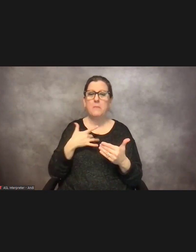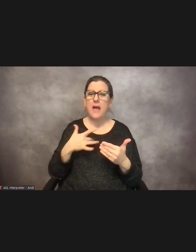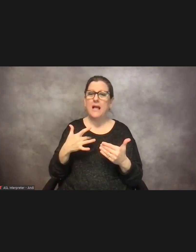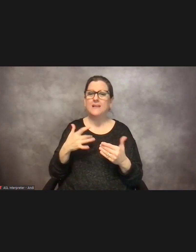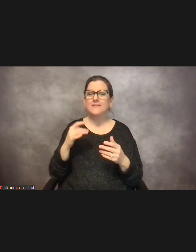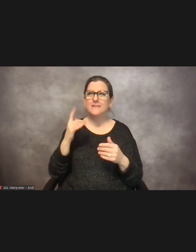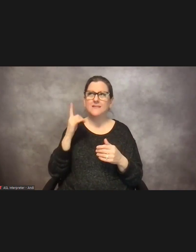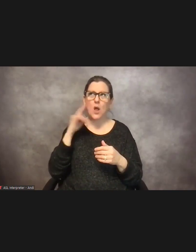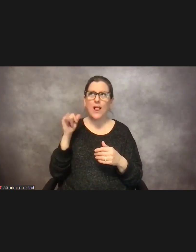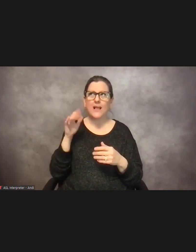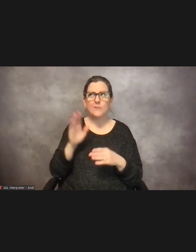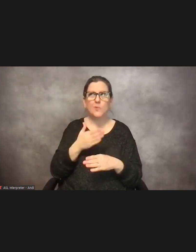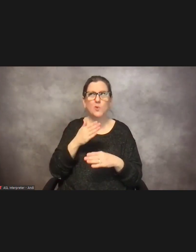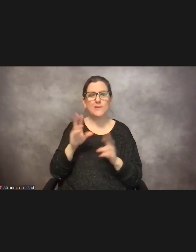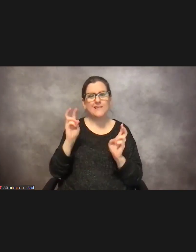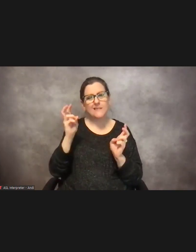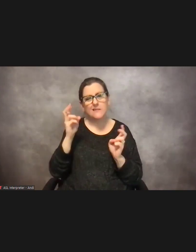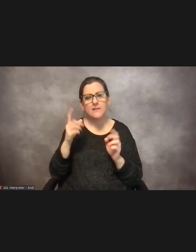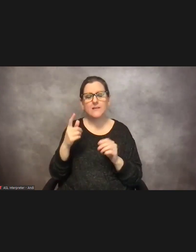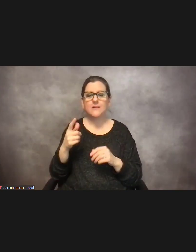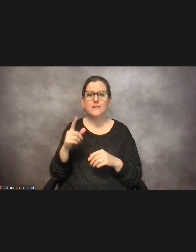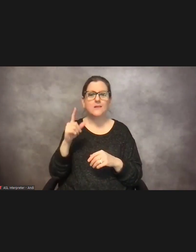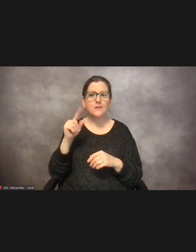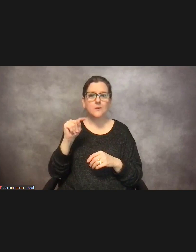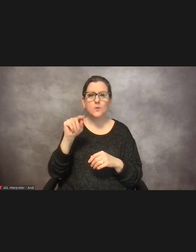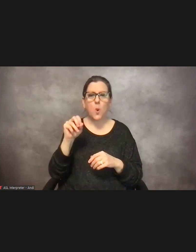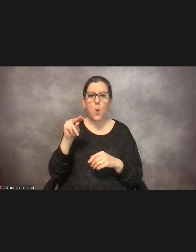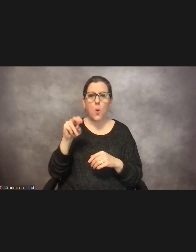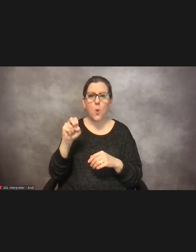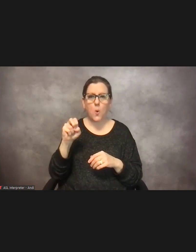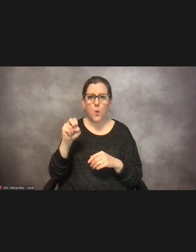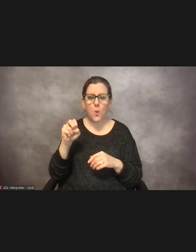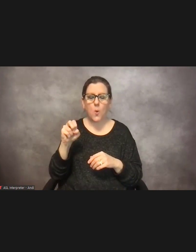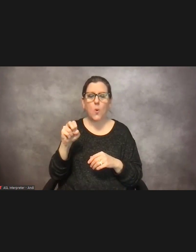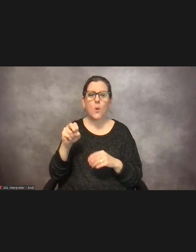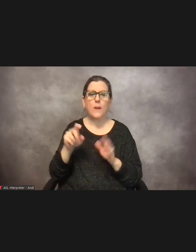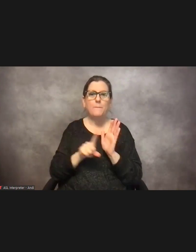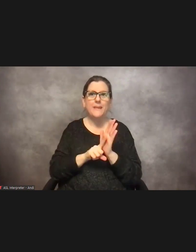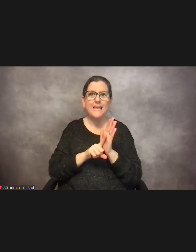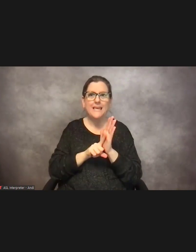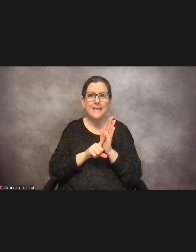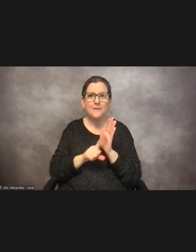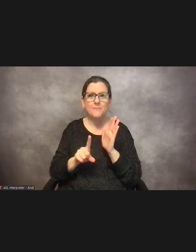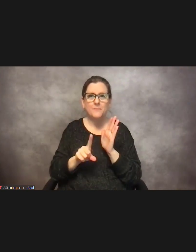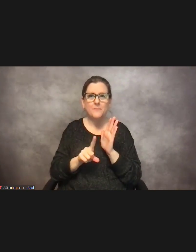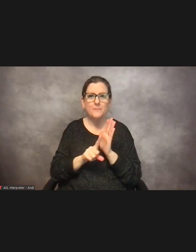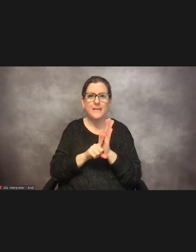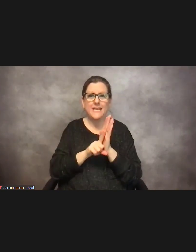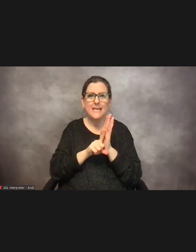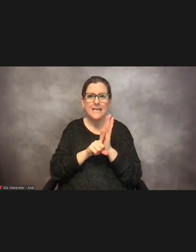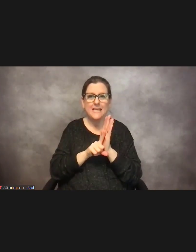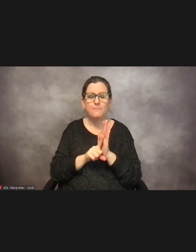In this procedure, musical note-like tones are presented to children through headphones, and children provide a behavioral